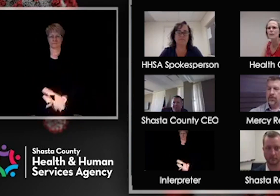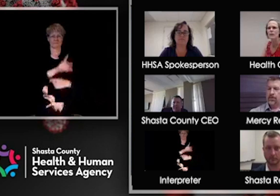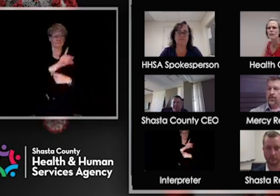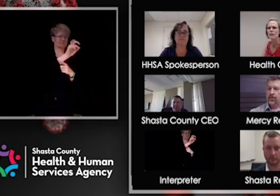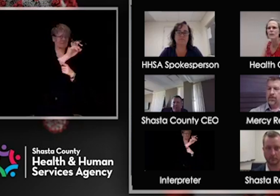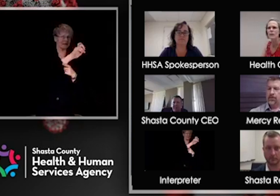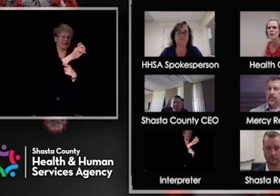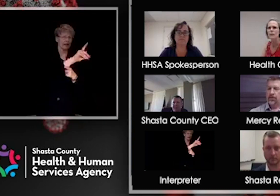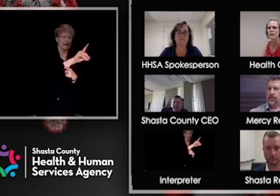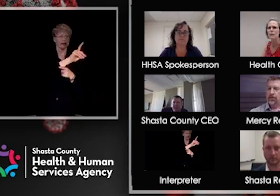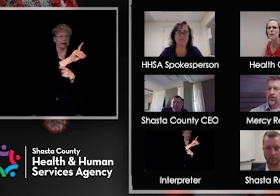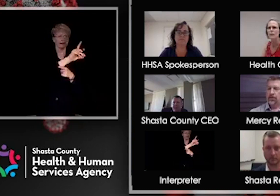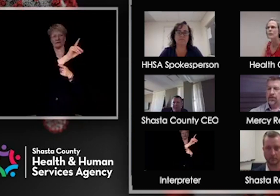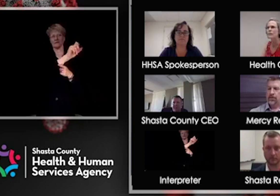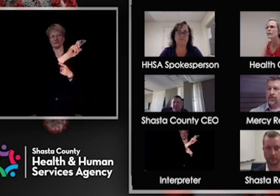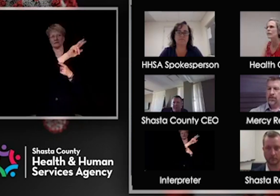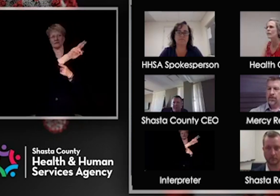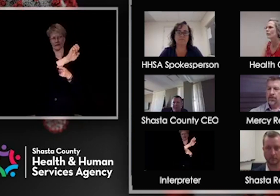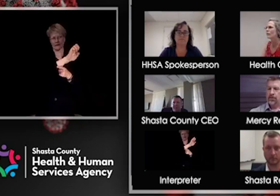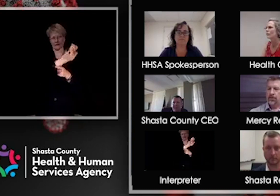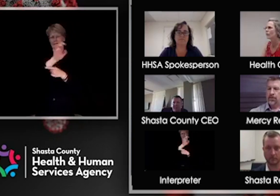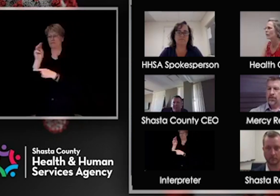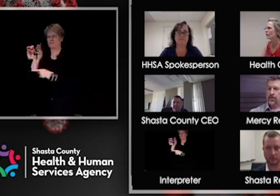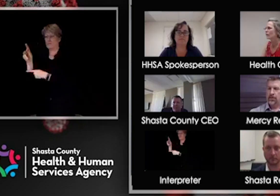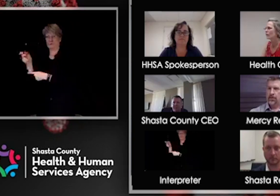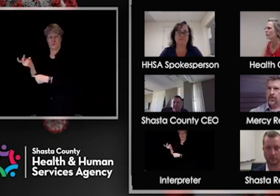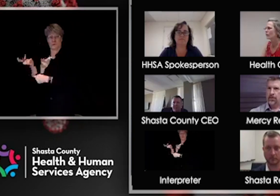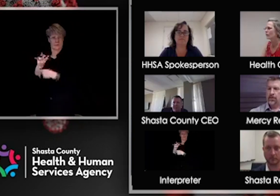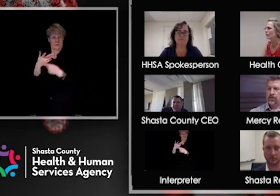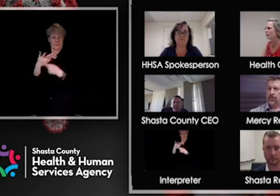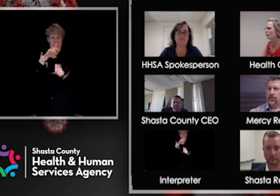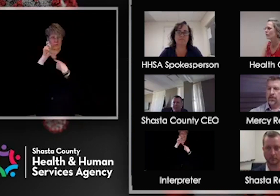regarding, there’s apparently a Shasta High School private grad night that’s going to